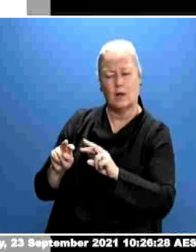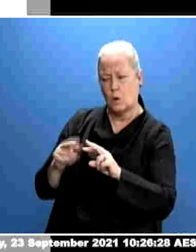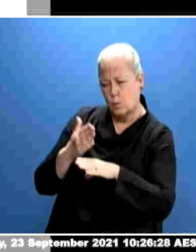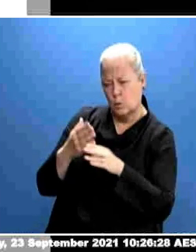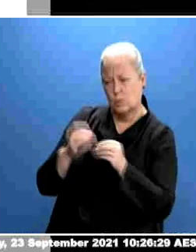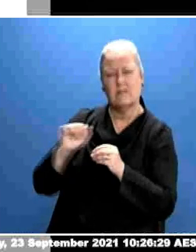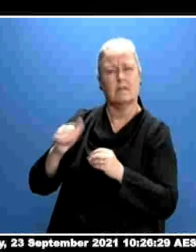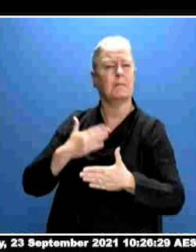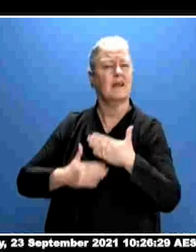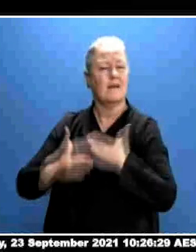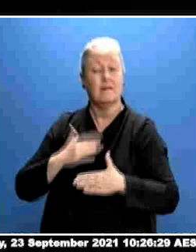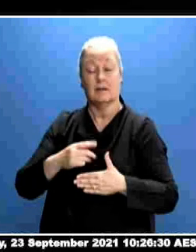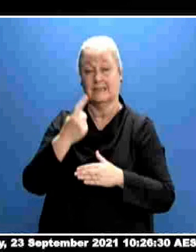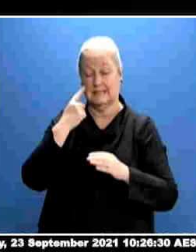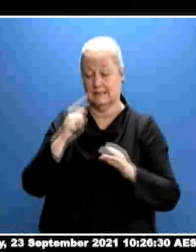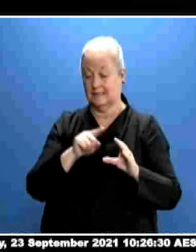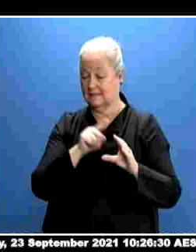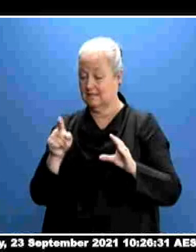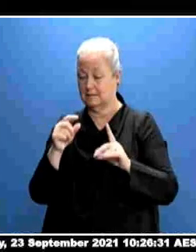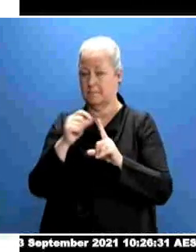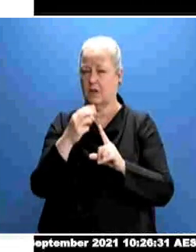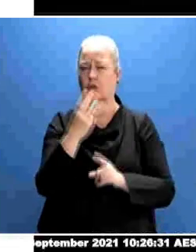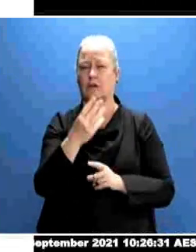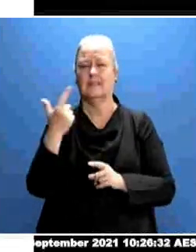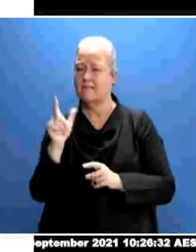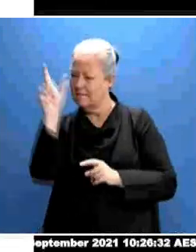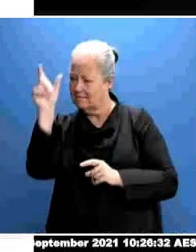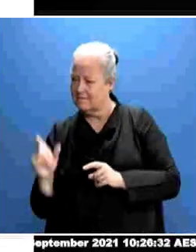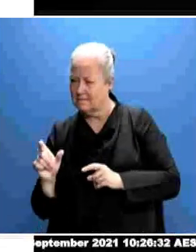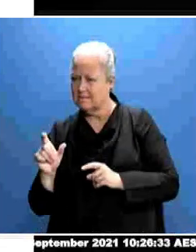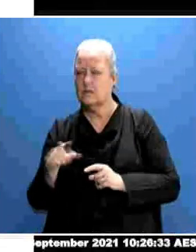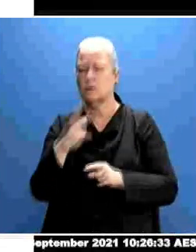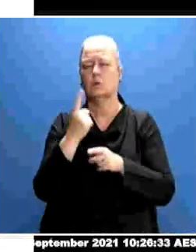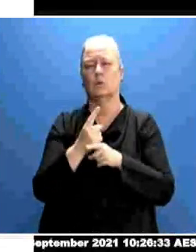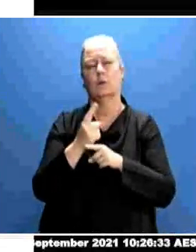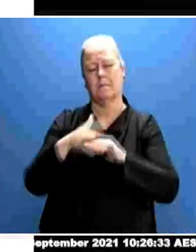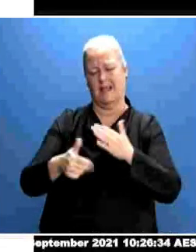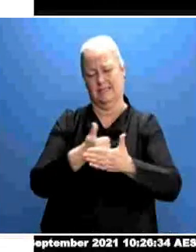the top of the next column on page 37 you've written about ..... stability is seen to have been achieved